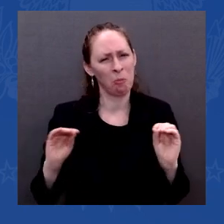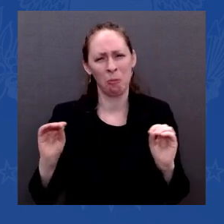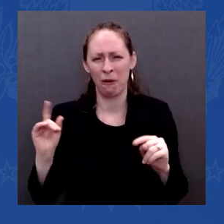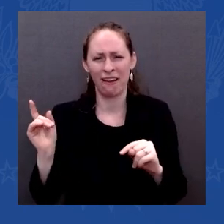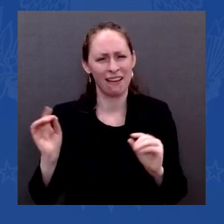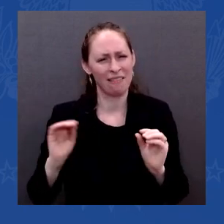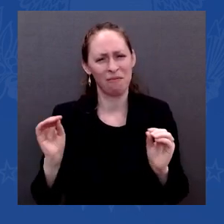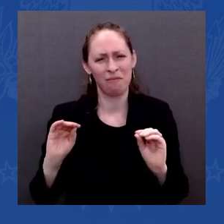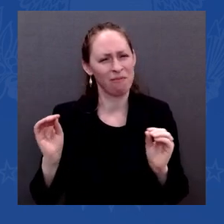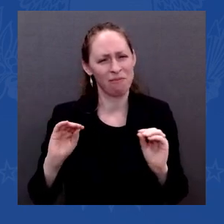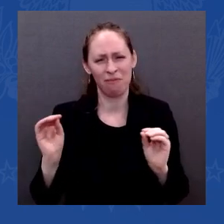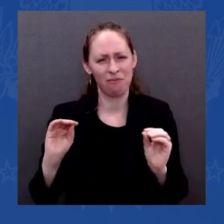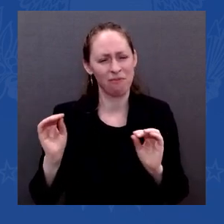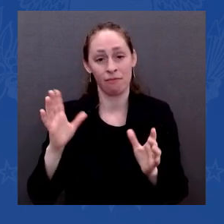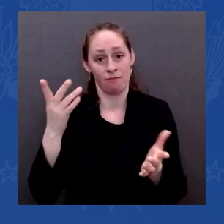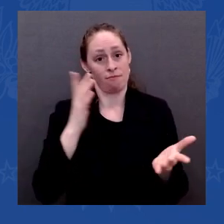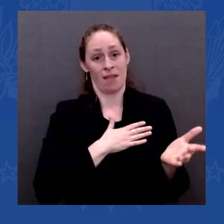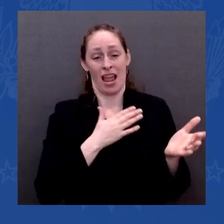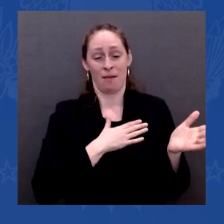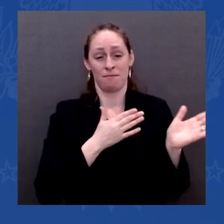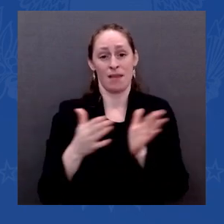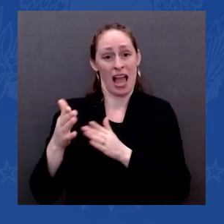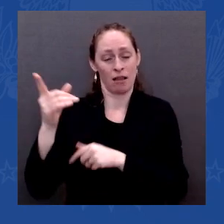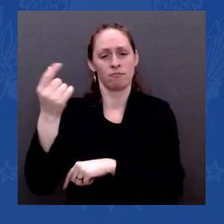on the economy, not increase -- reduce it.